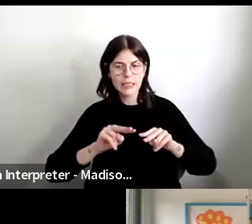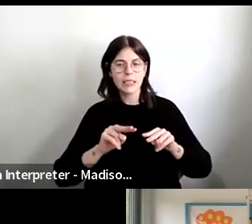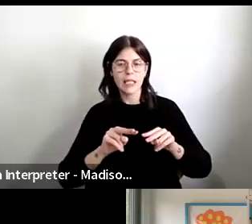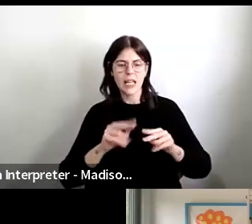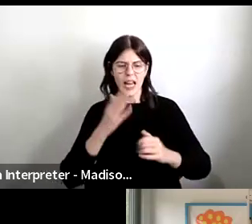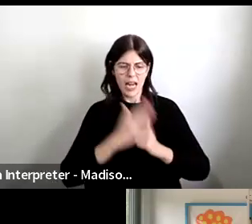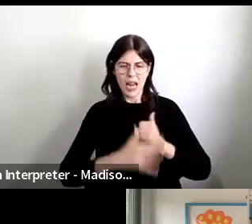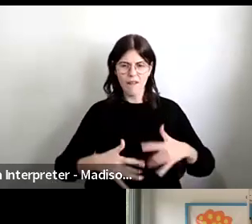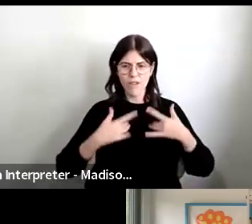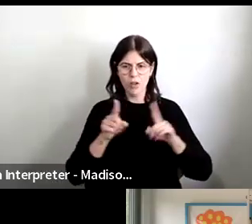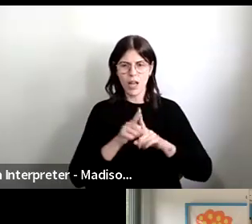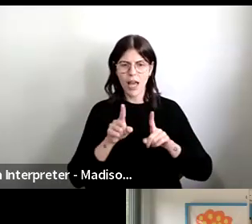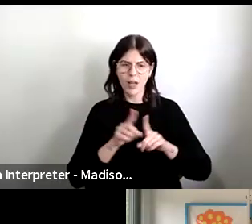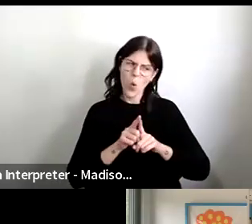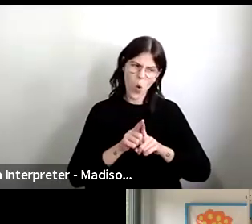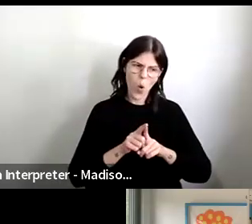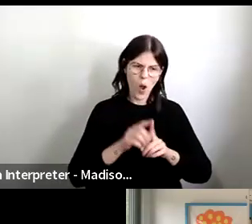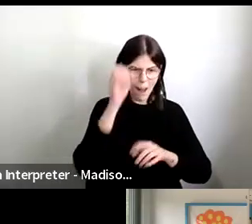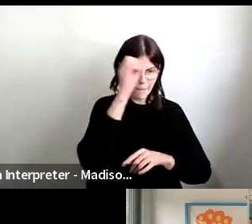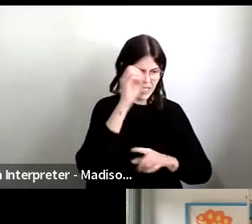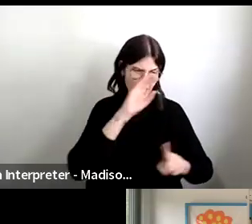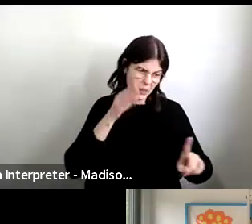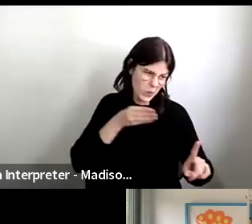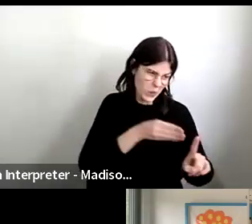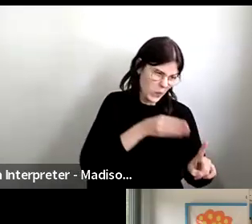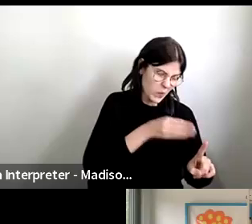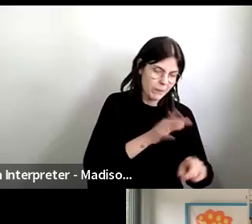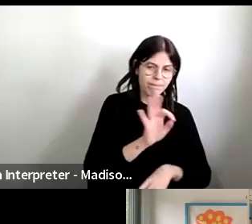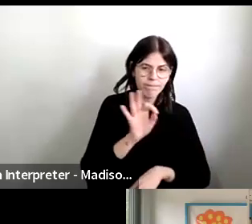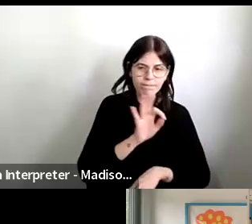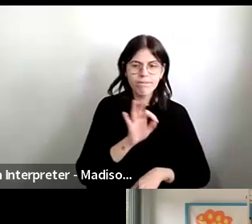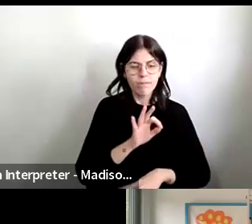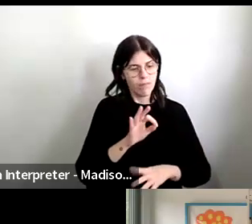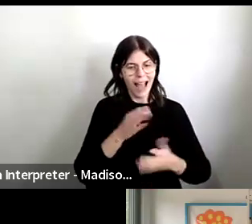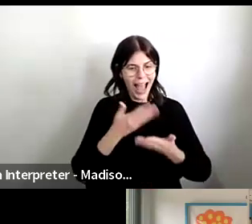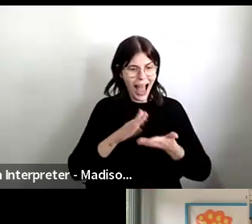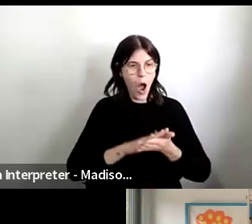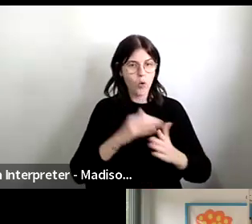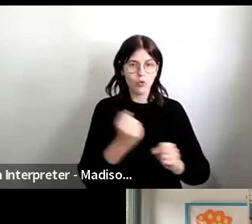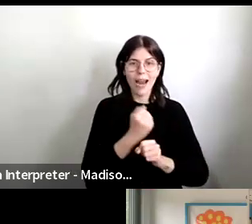too skewed one way or another. The design of how Creative Australia puts the group together works